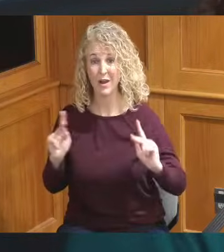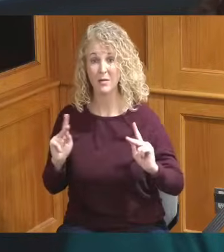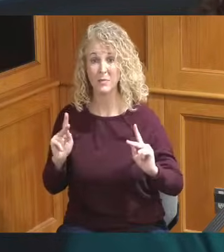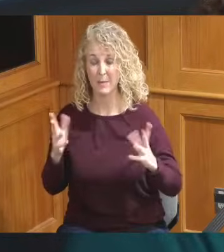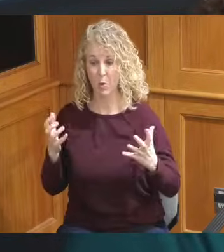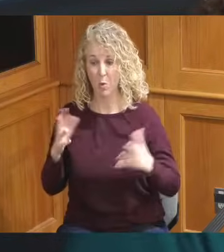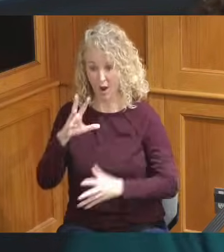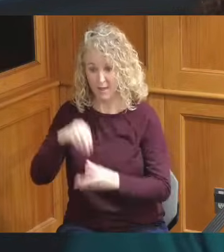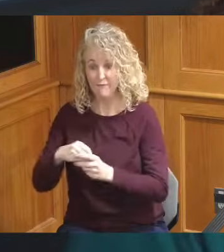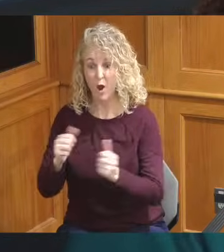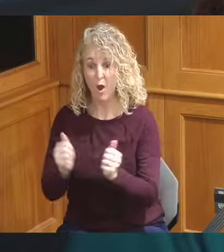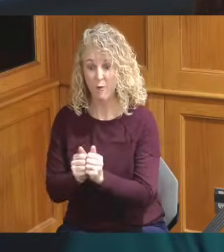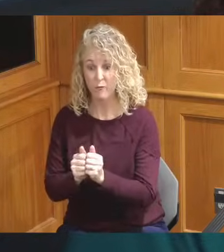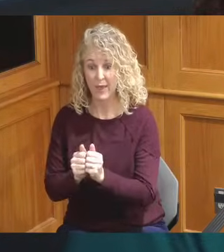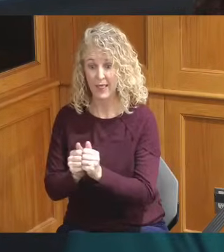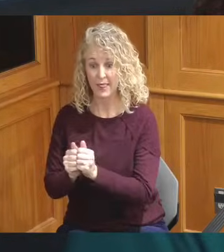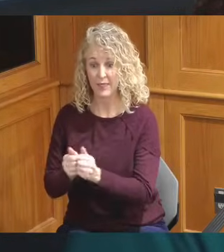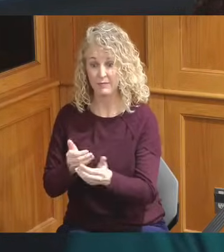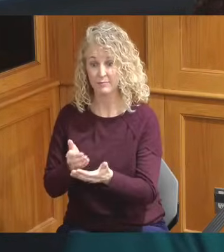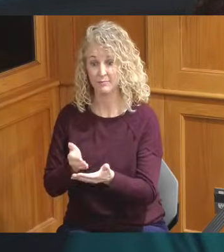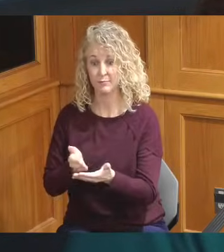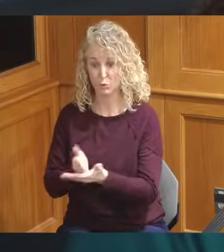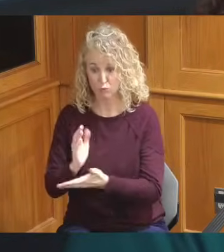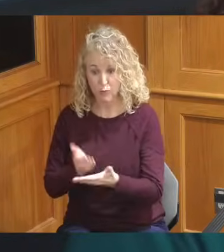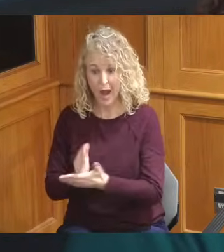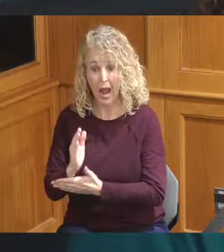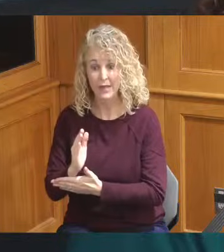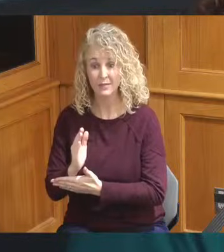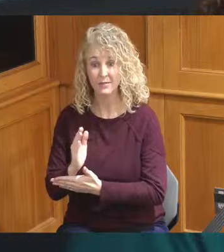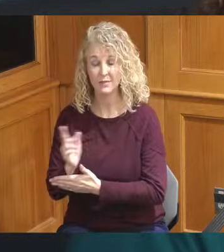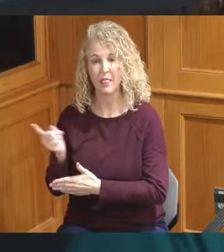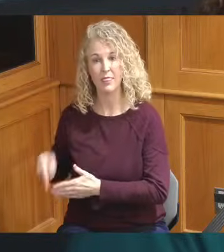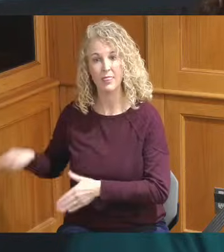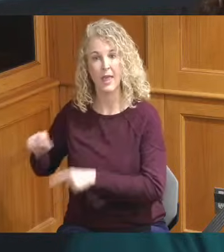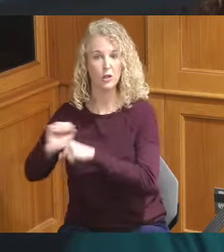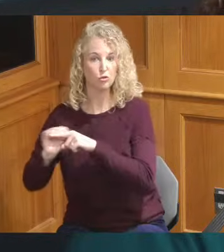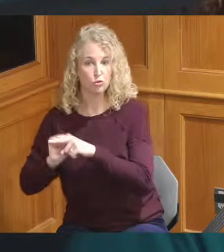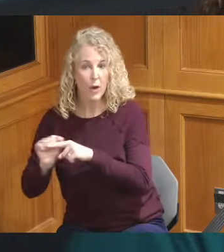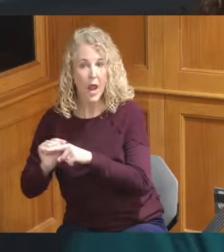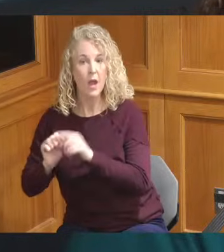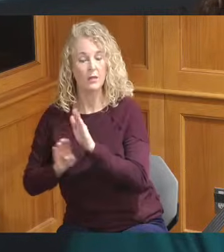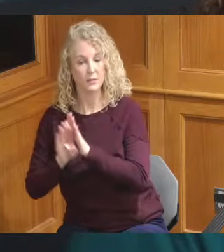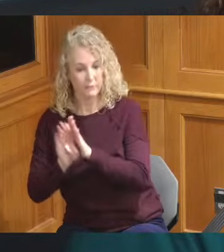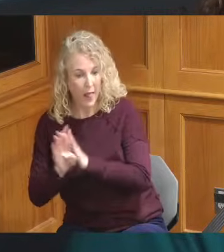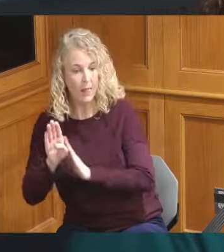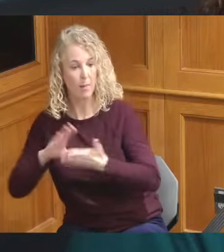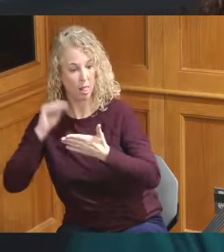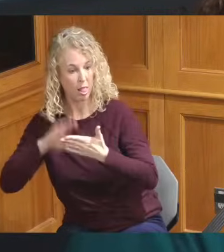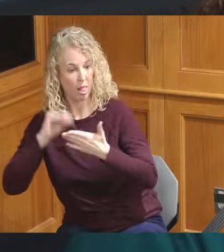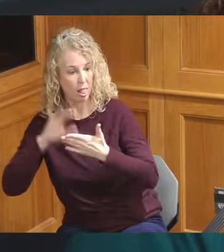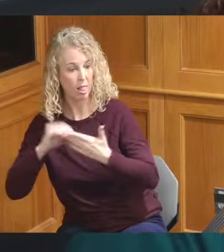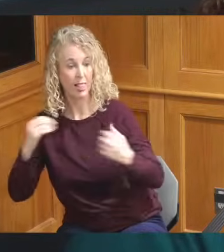can get involved, but you got to do it the right way. They were trained, developed, fearless,